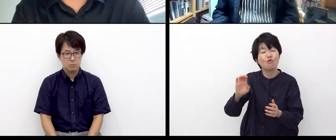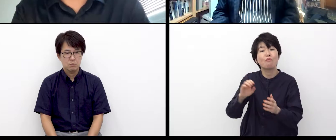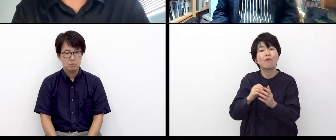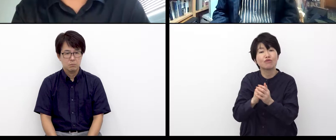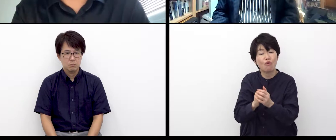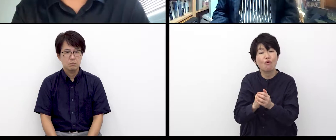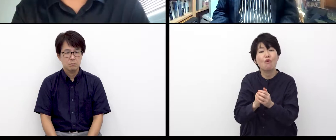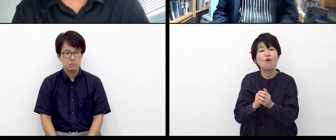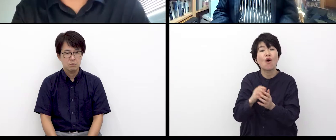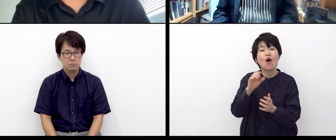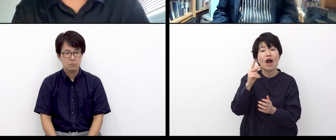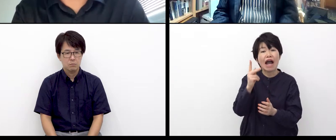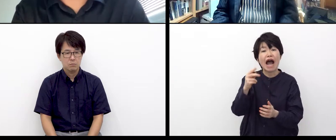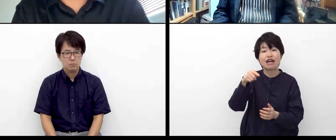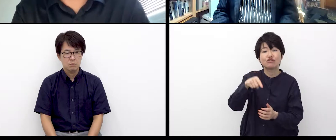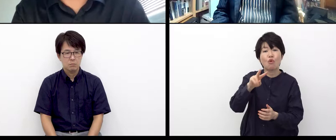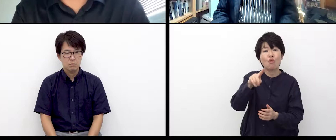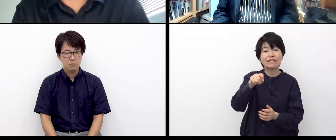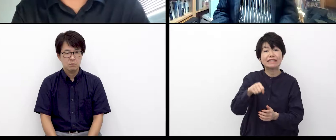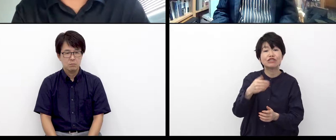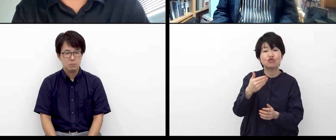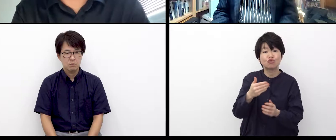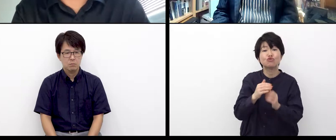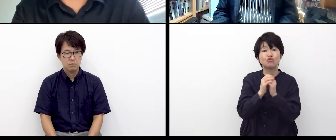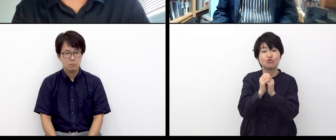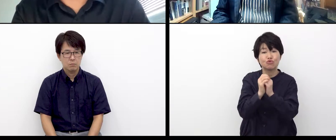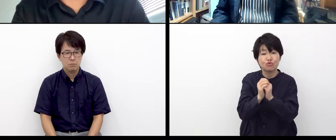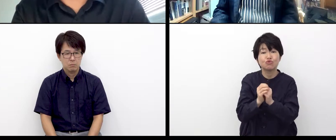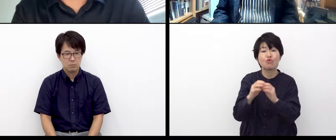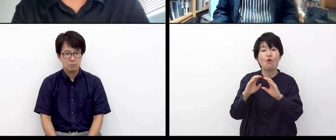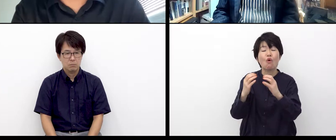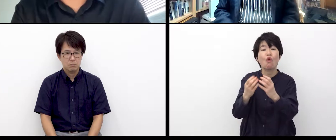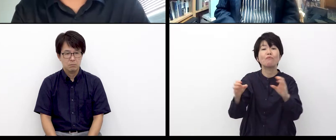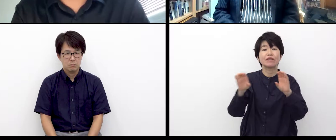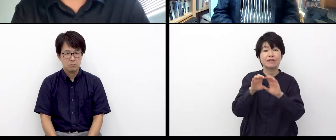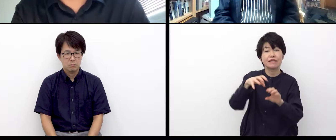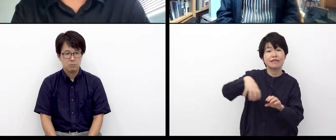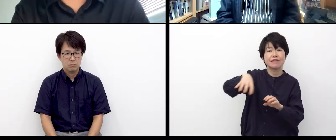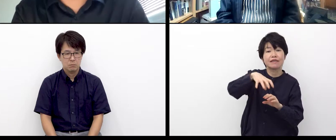and they have strong familism.